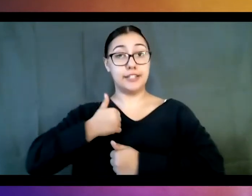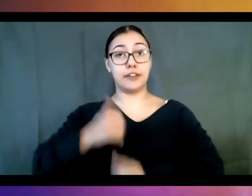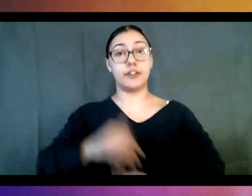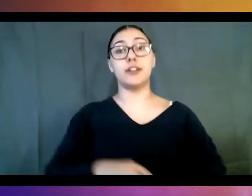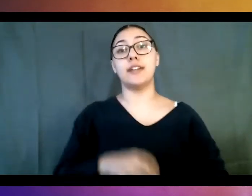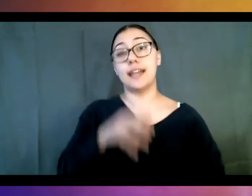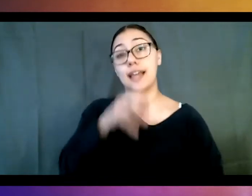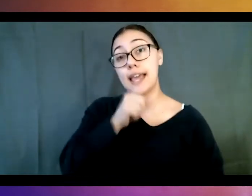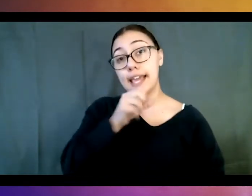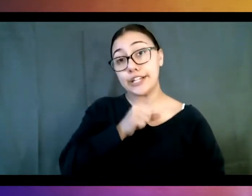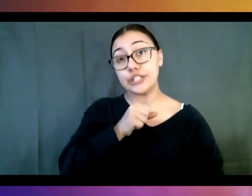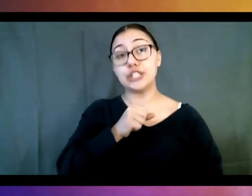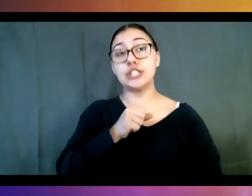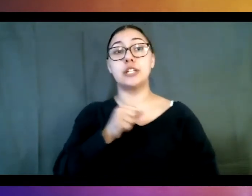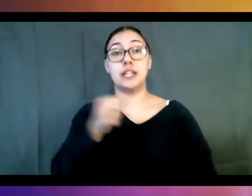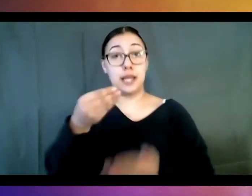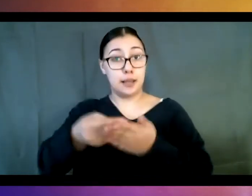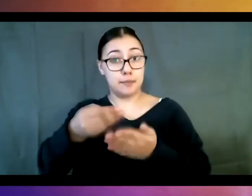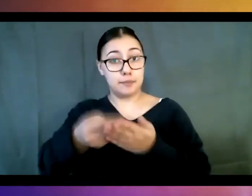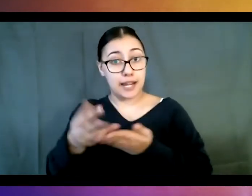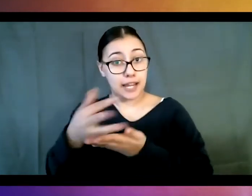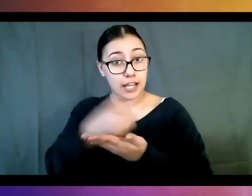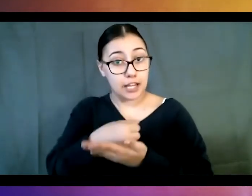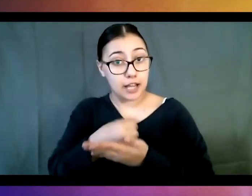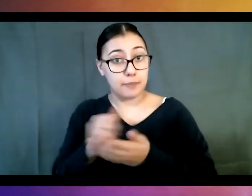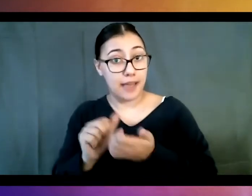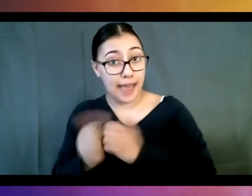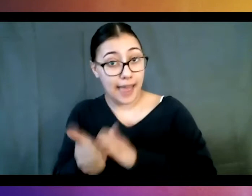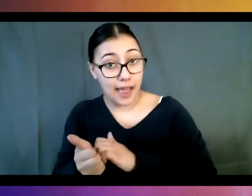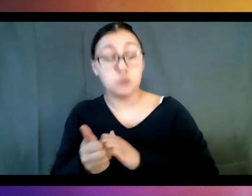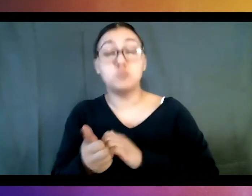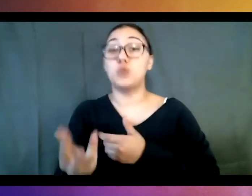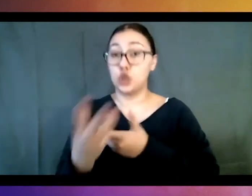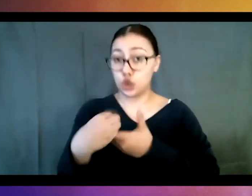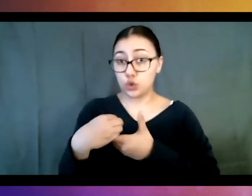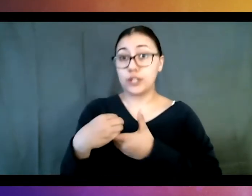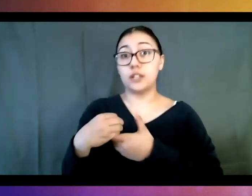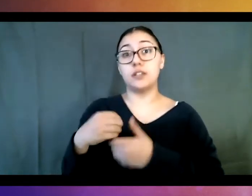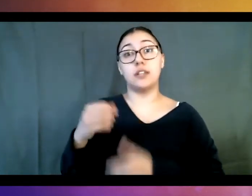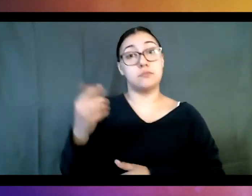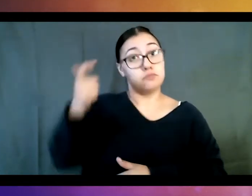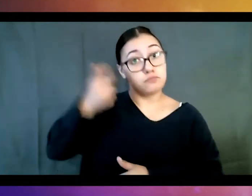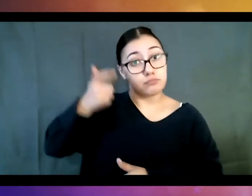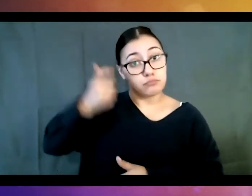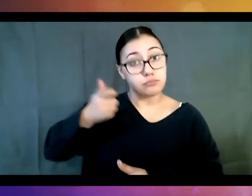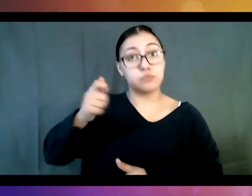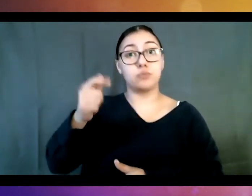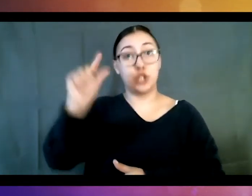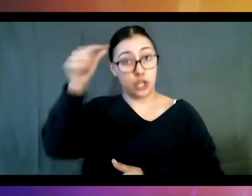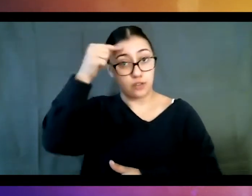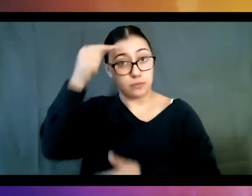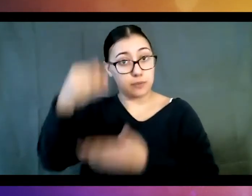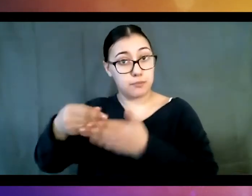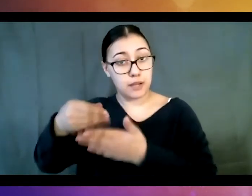of income including government benefits, marital status, and gender identity.